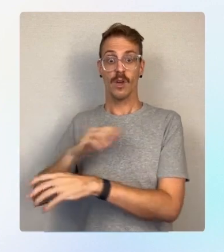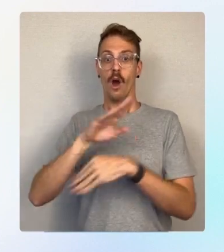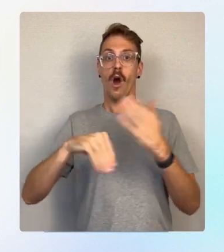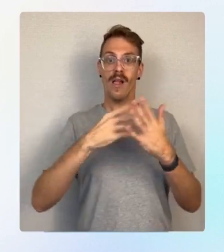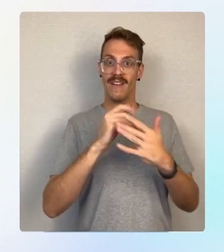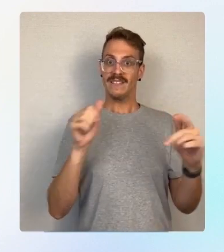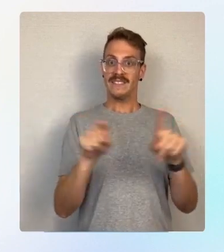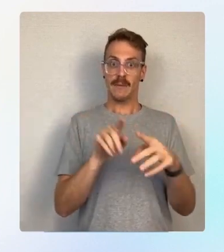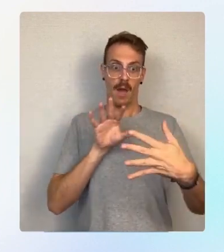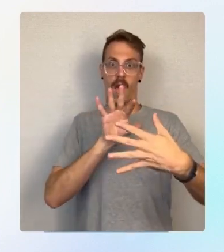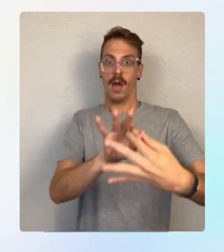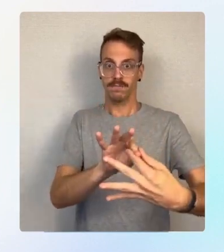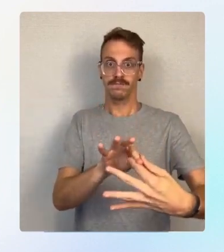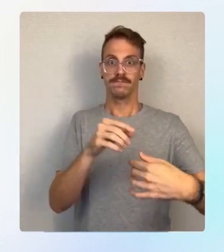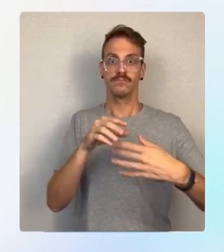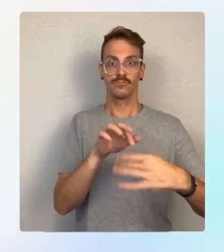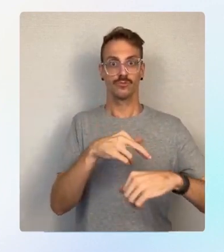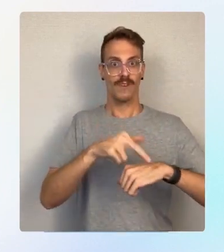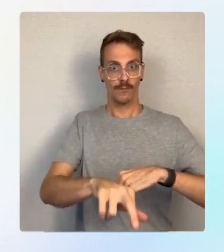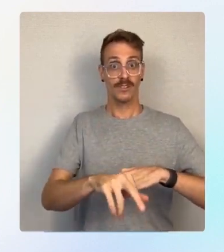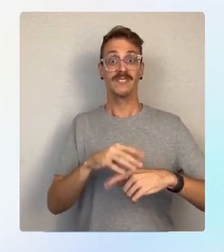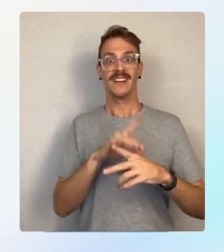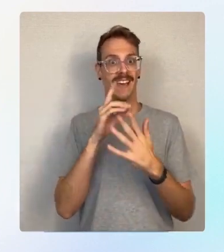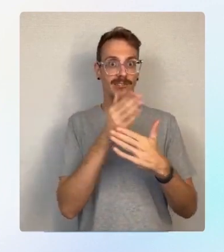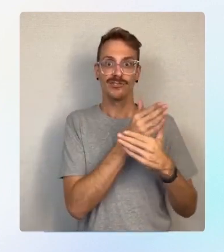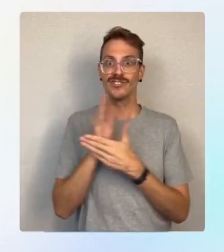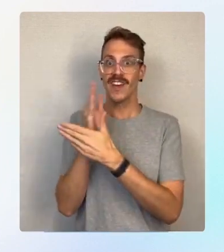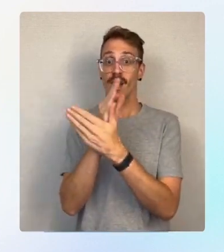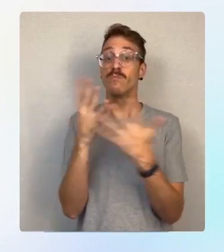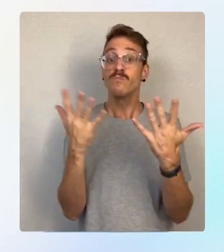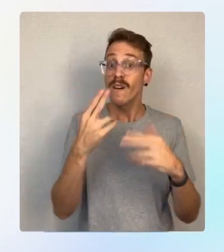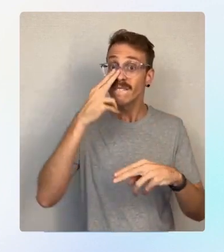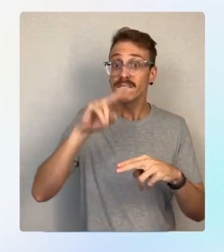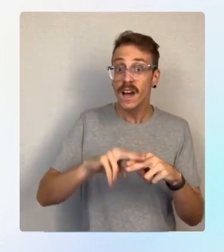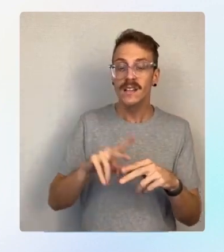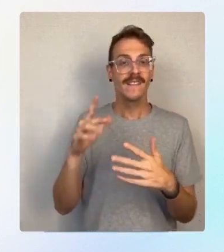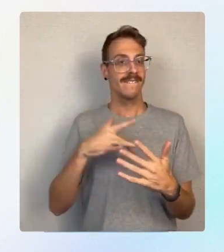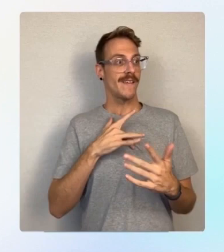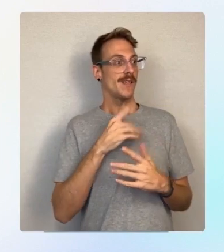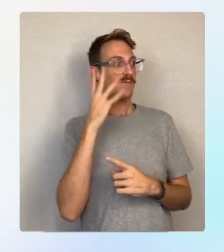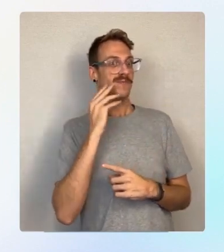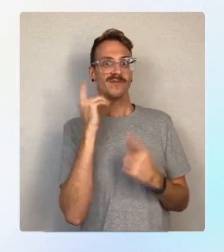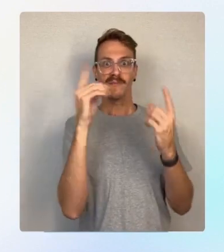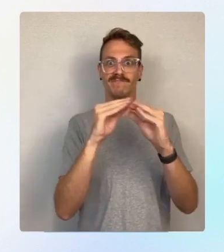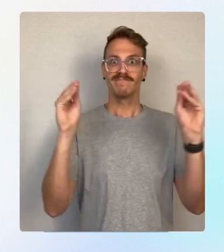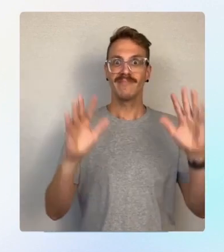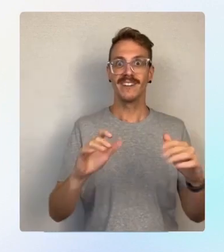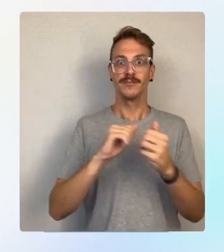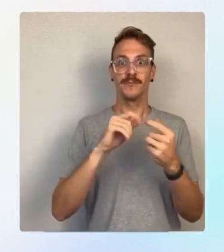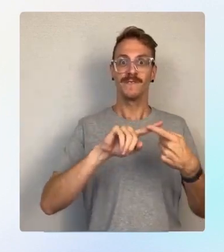What makes this fun is experiencing something magical in Mixed Reality with your friends and family right in your living room.